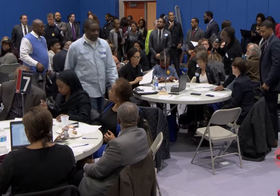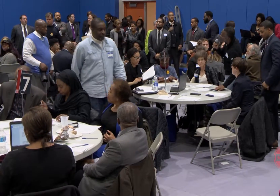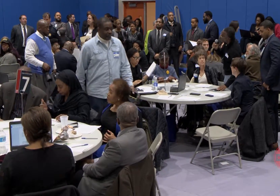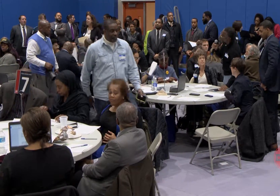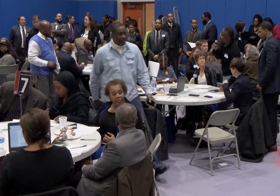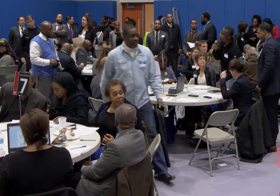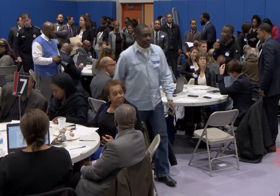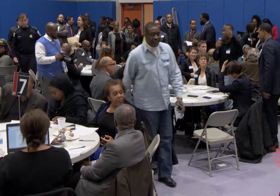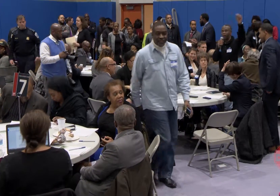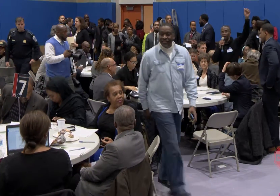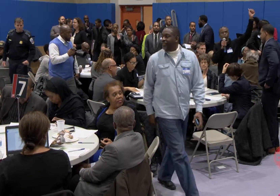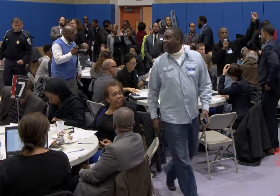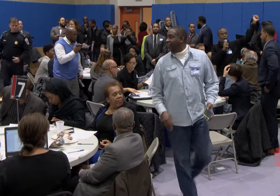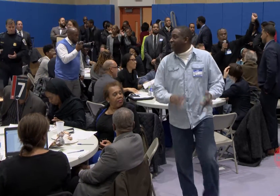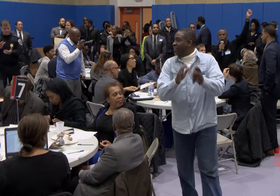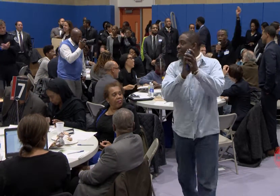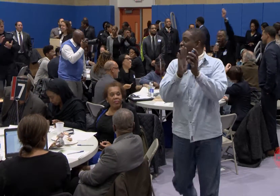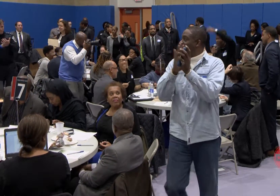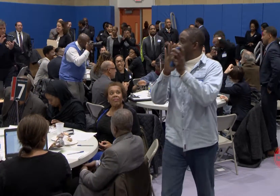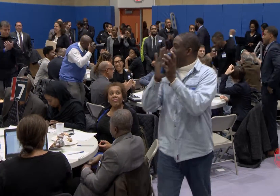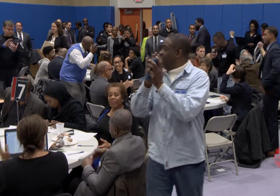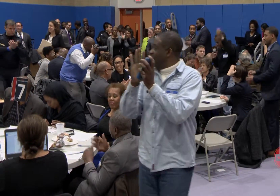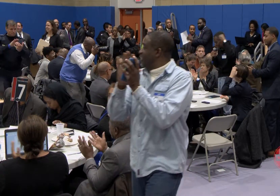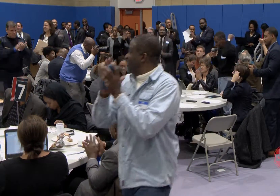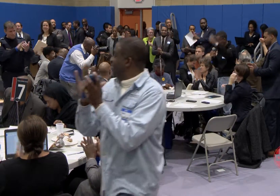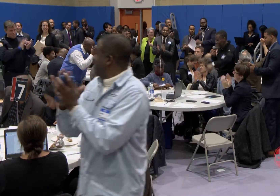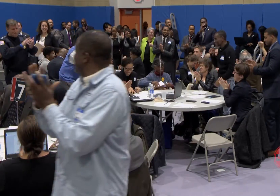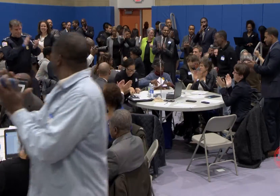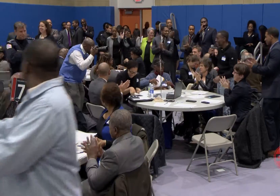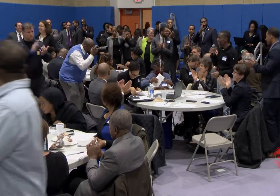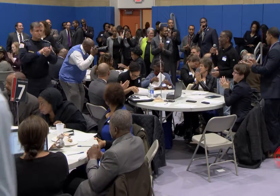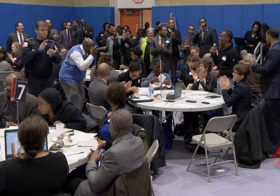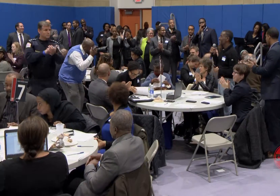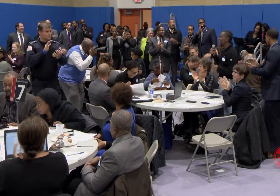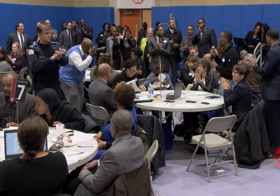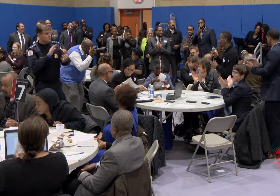OF WARD 4. GIVE IT UP FOR WARD 4.